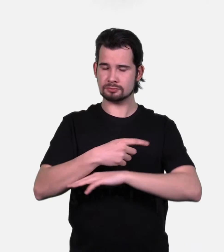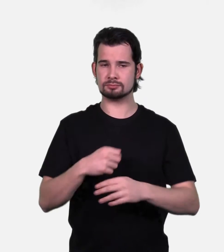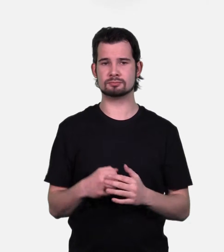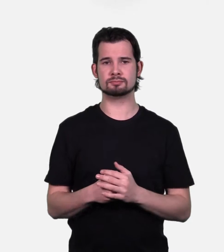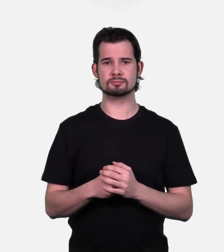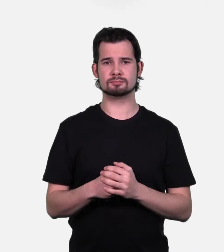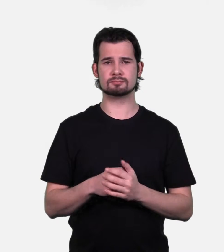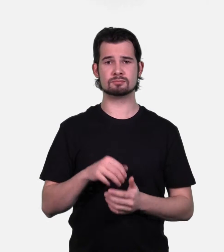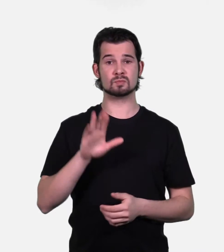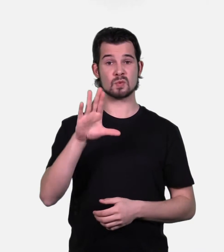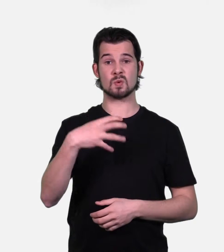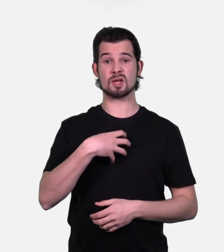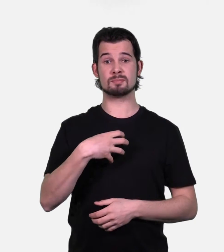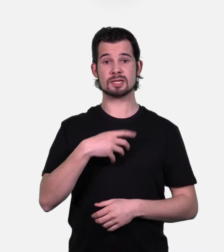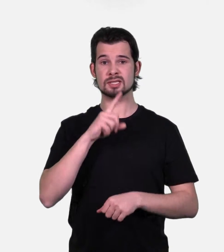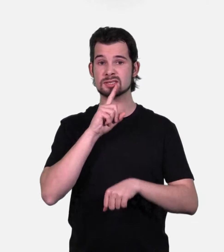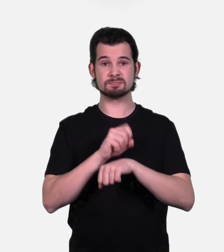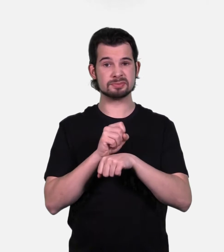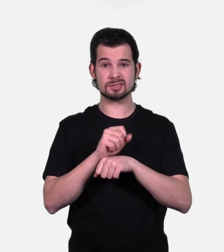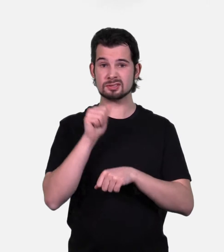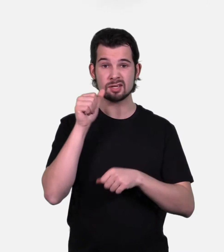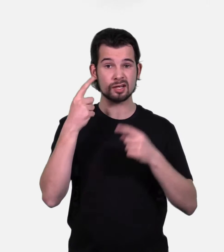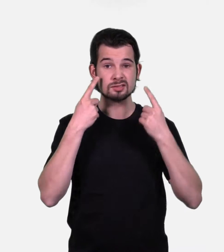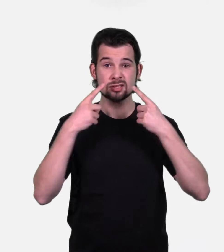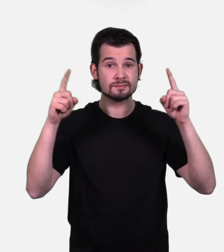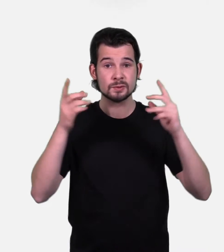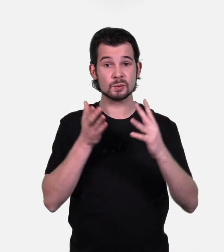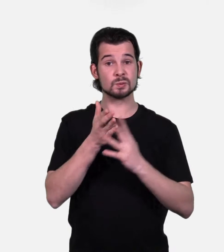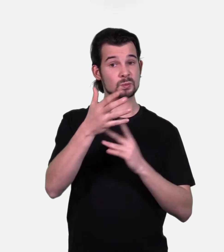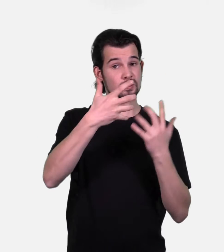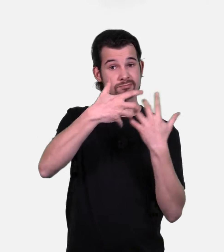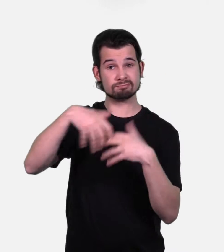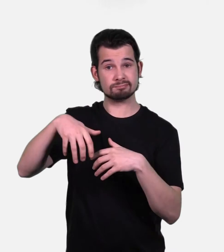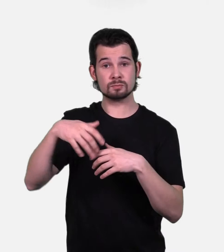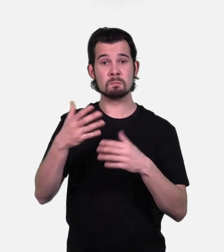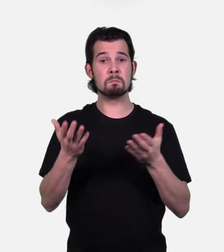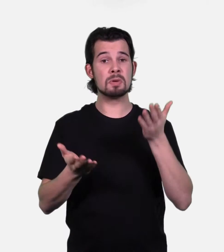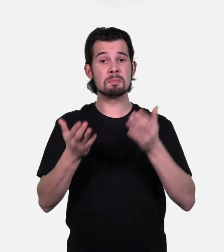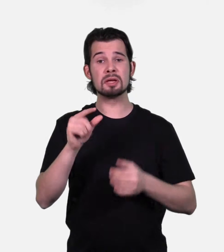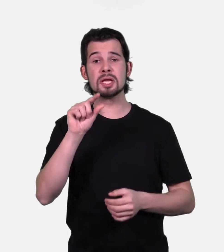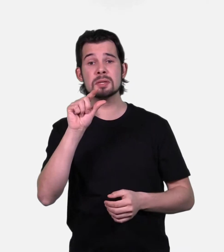If your complaint is not successful in facilitation, or only partially successful,